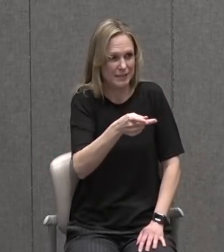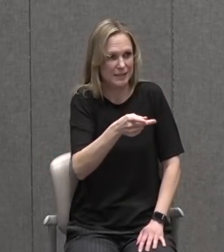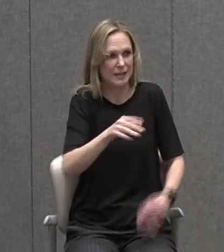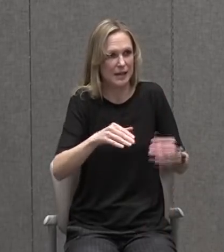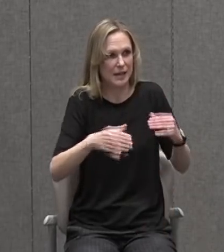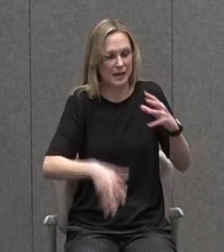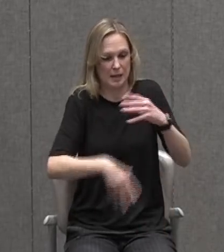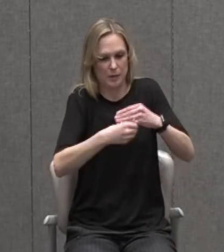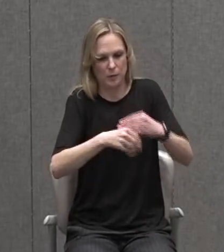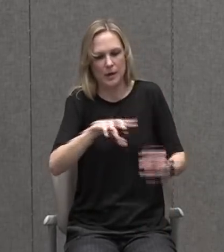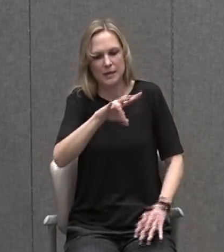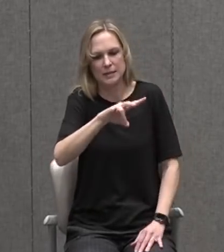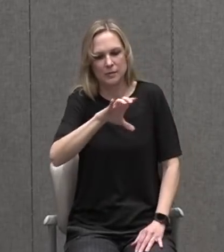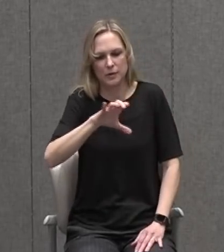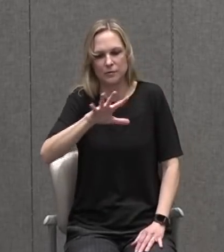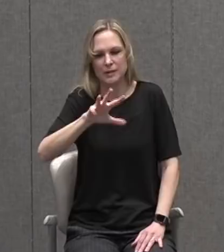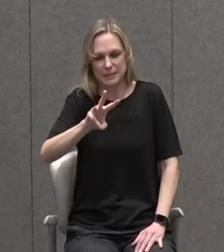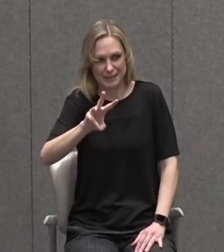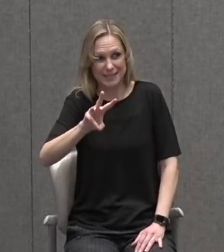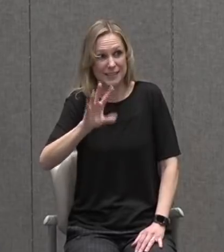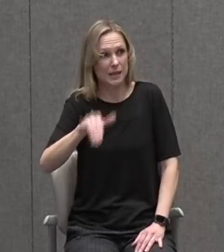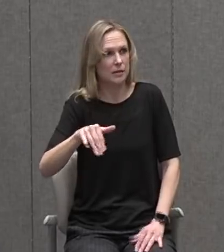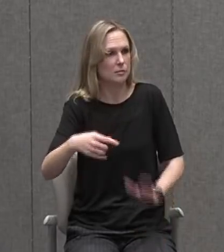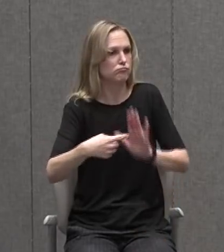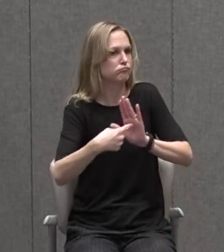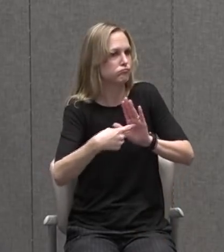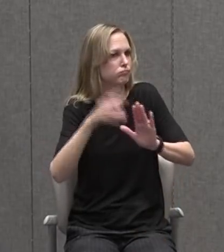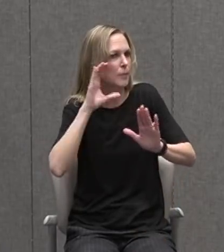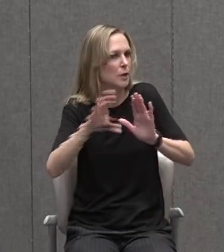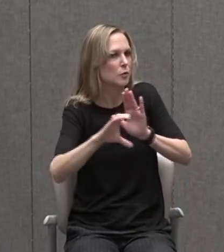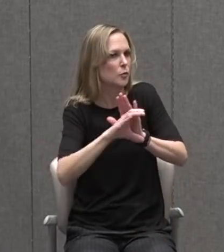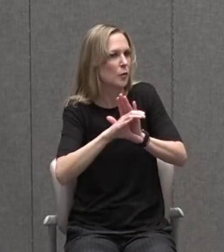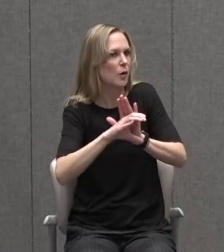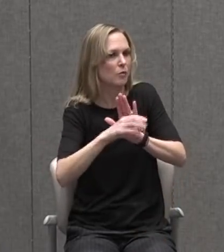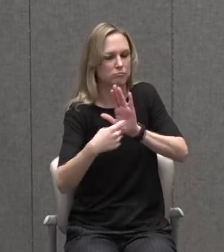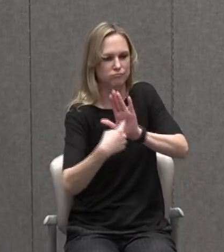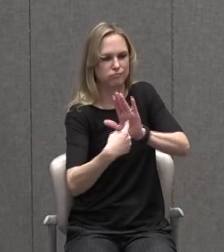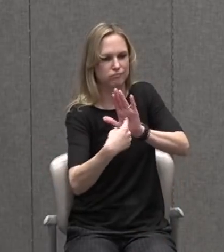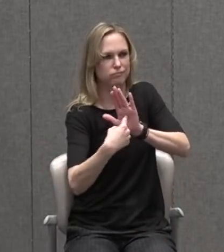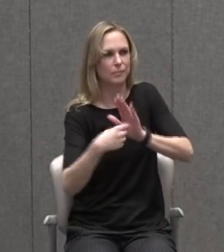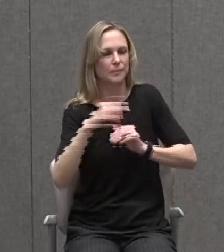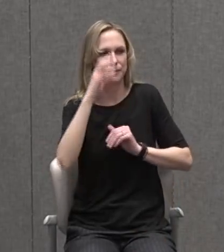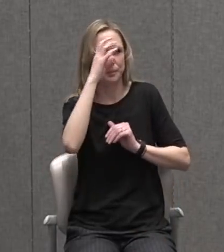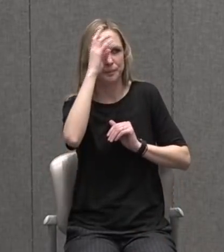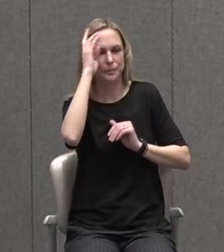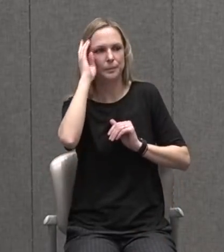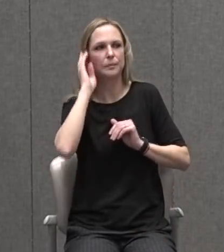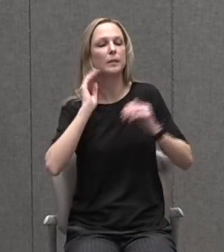So that's an example of a pictorial expression, now let's do an example.